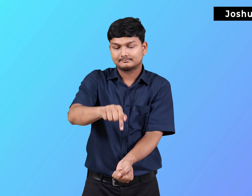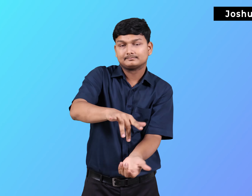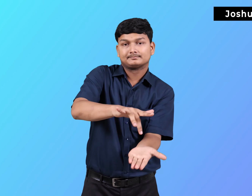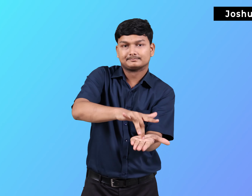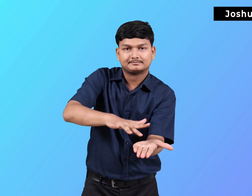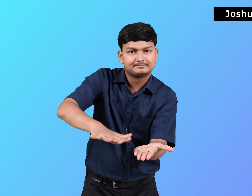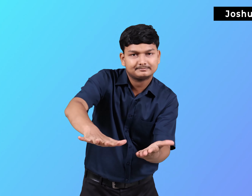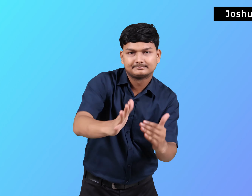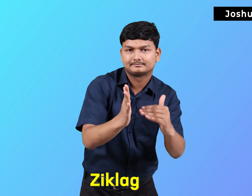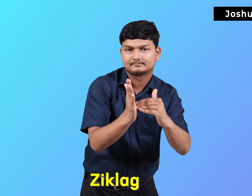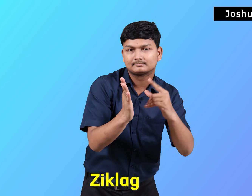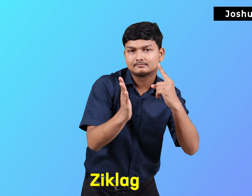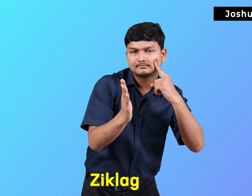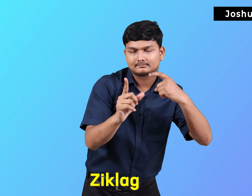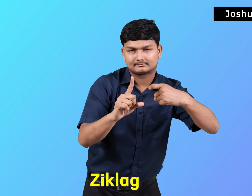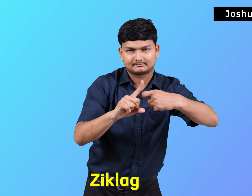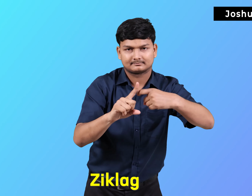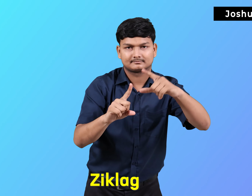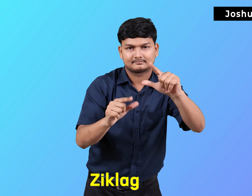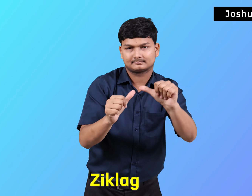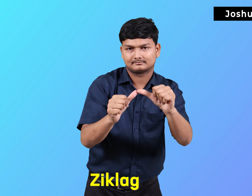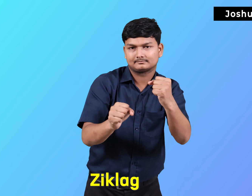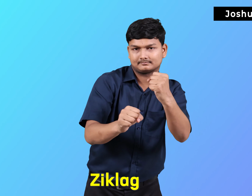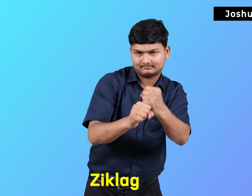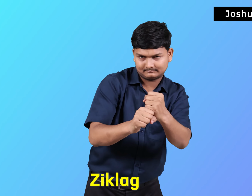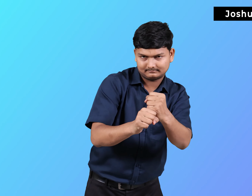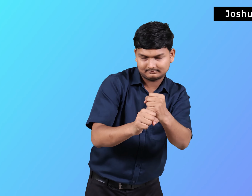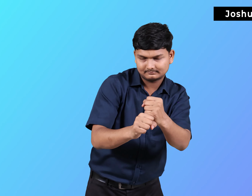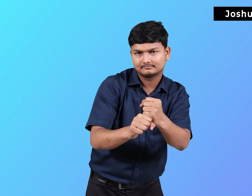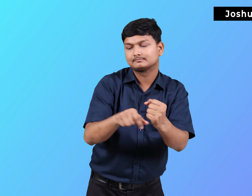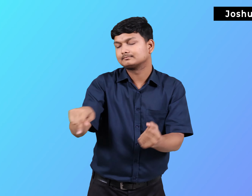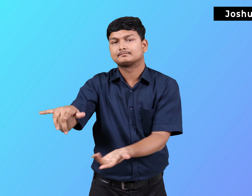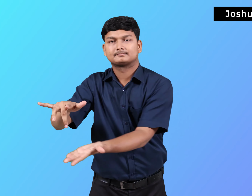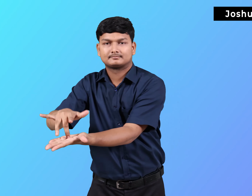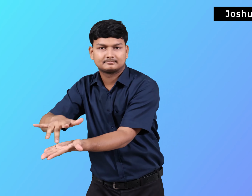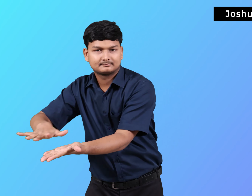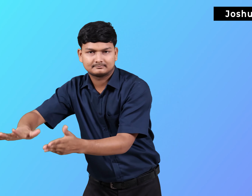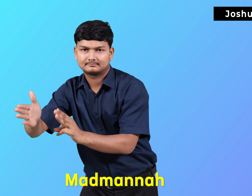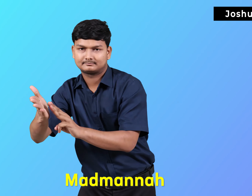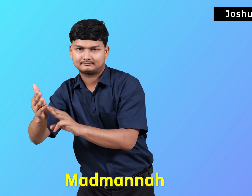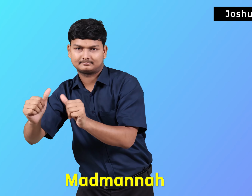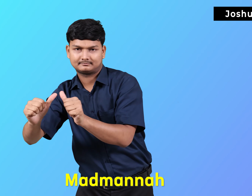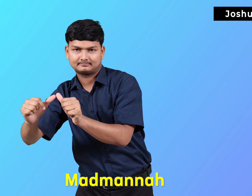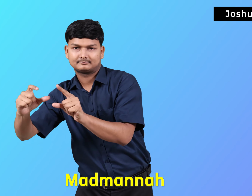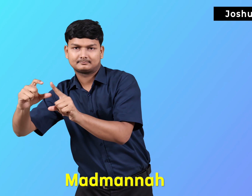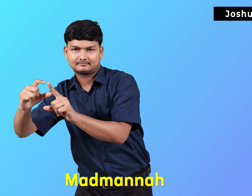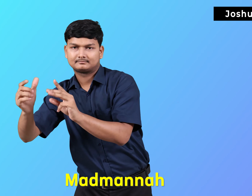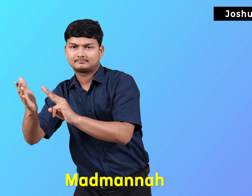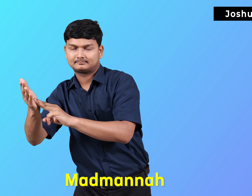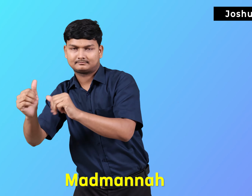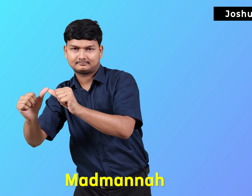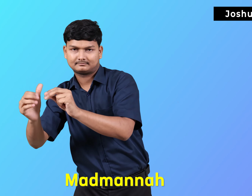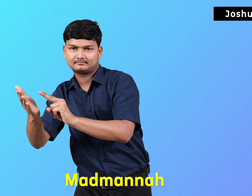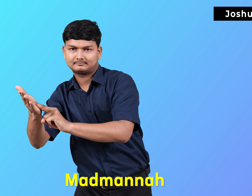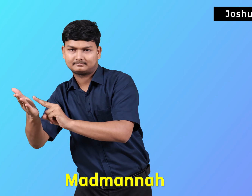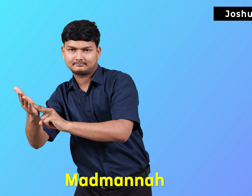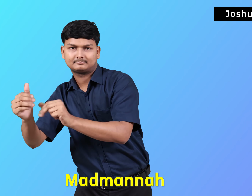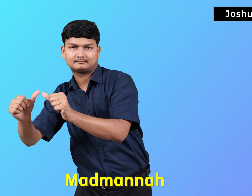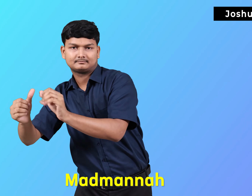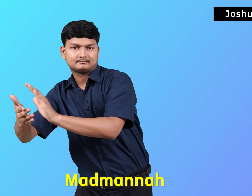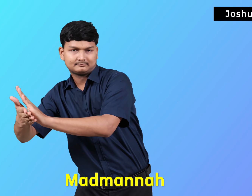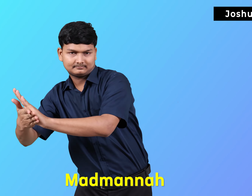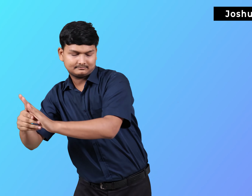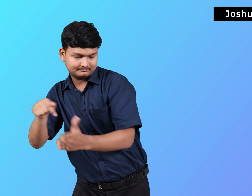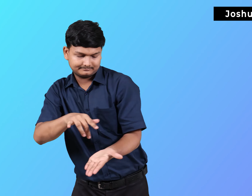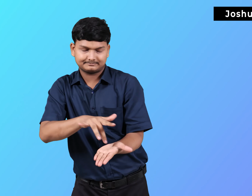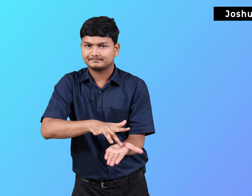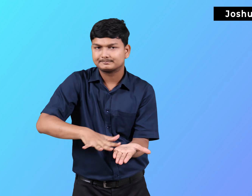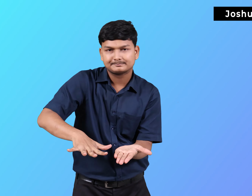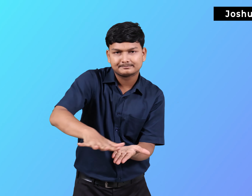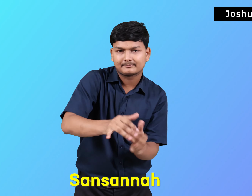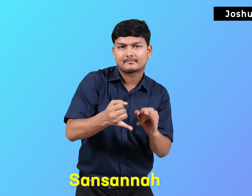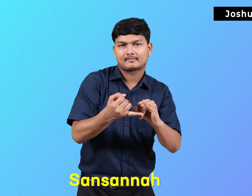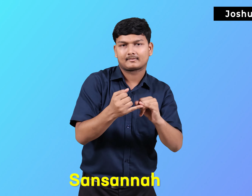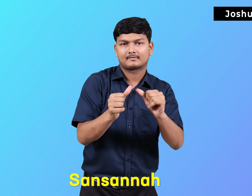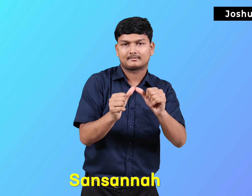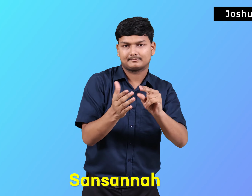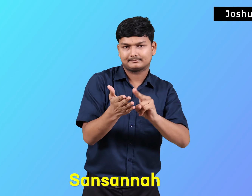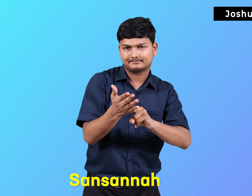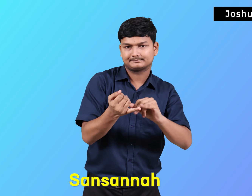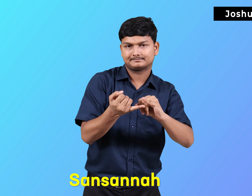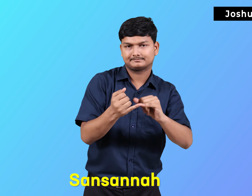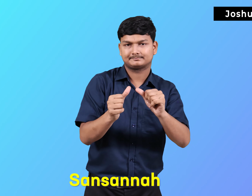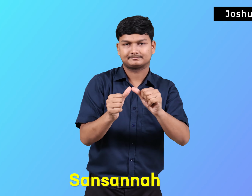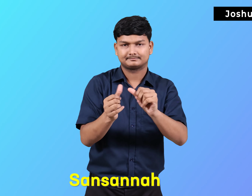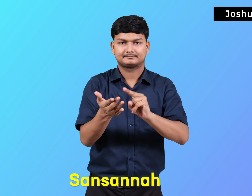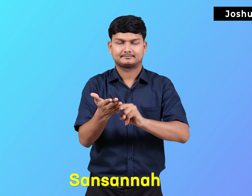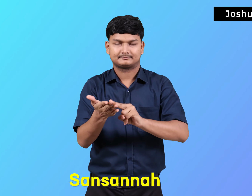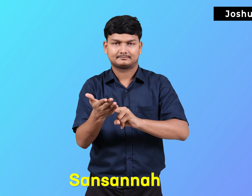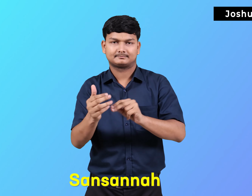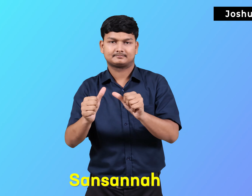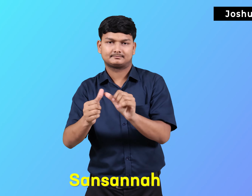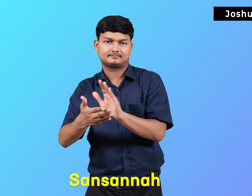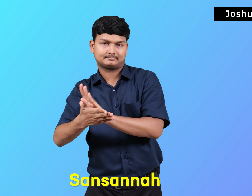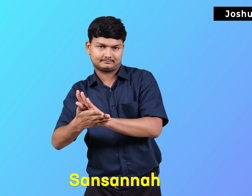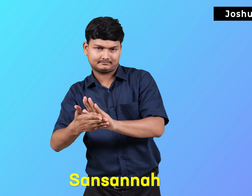Ziklag, Madmannah, Sansannah,